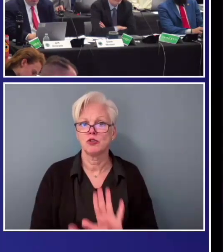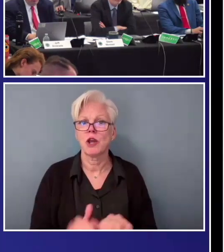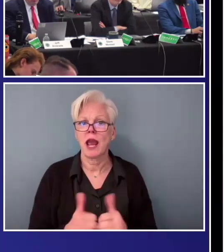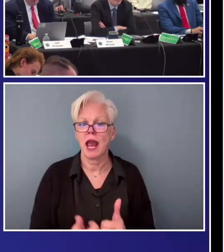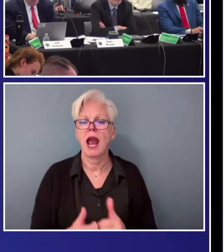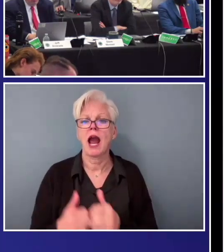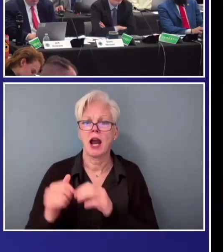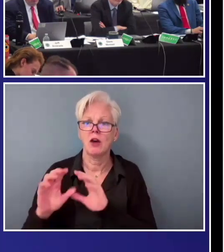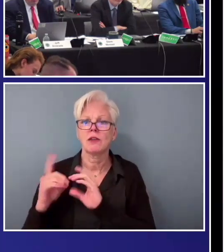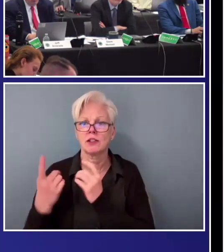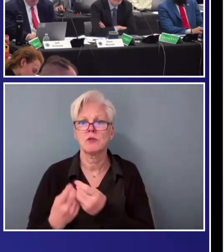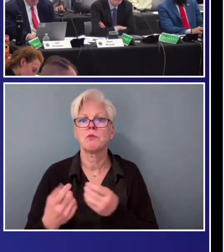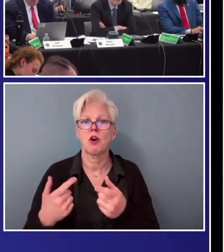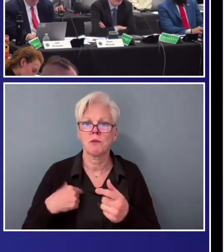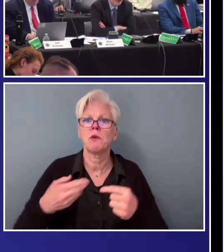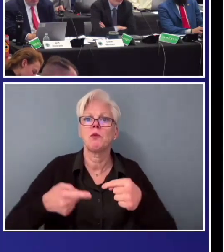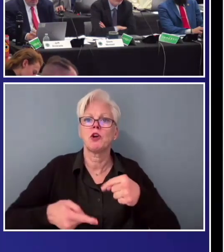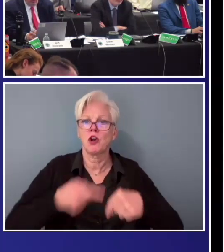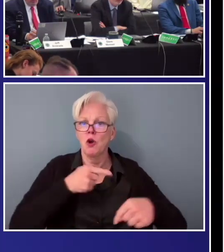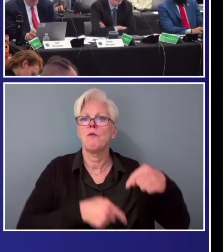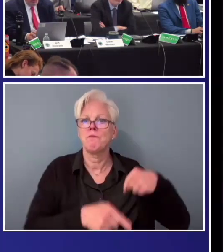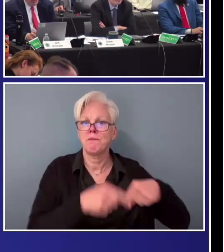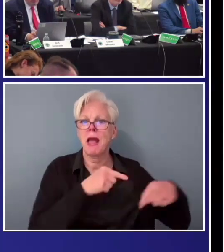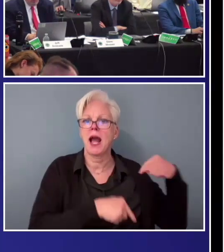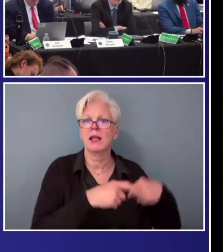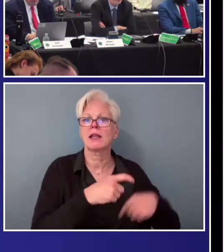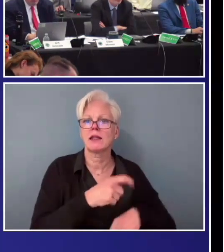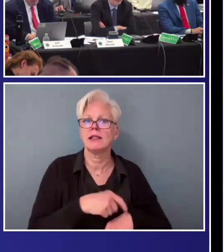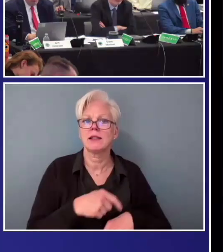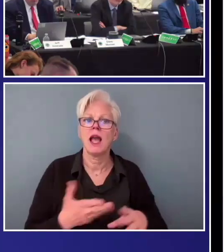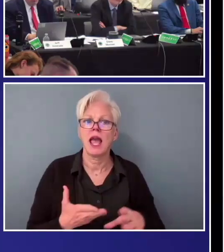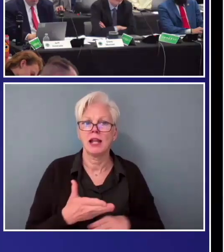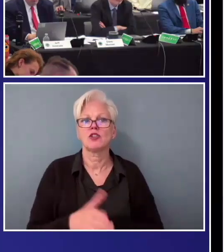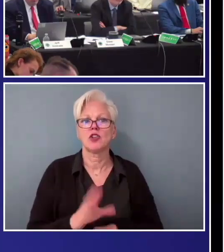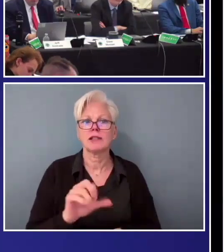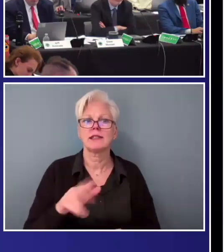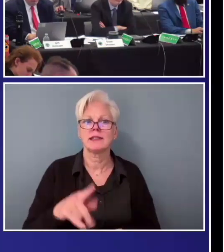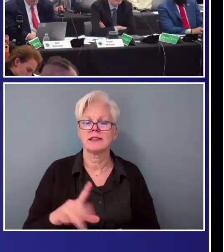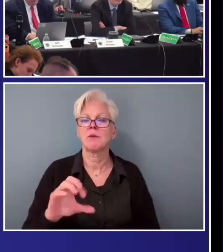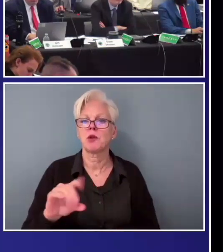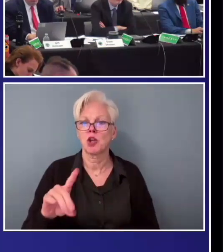will move backwards in time and across the CIP code levels in these cases.